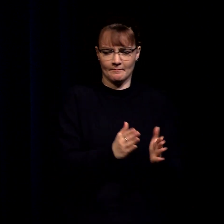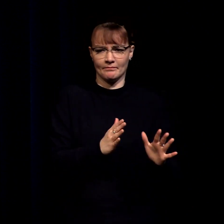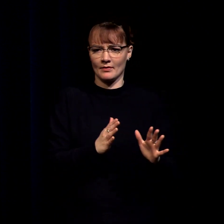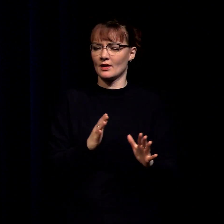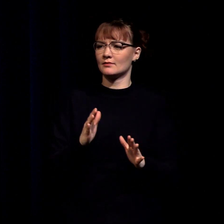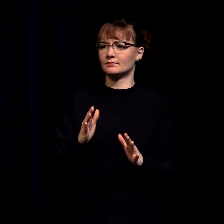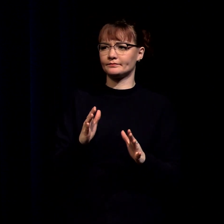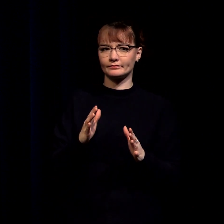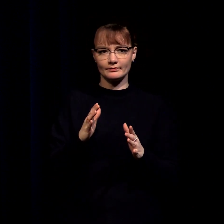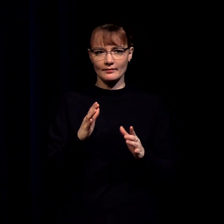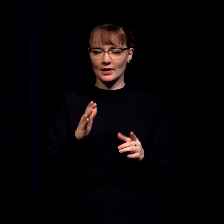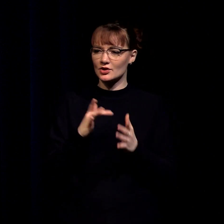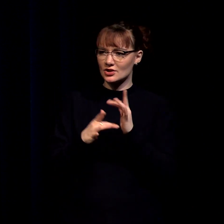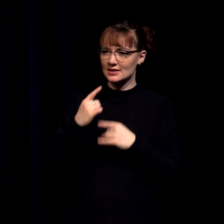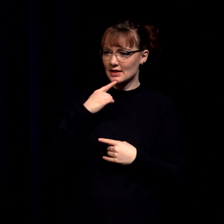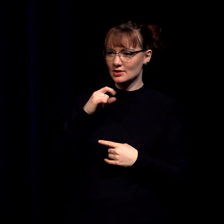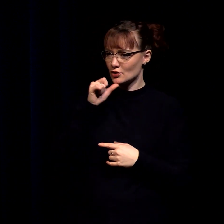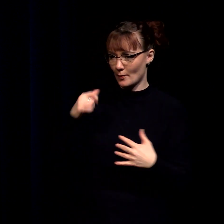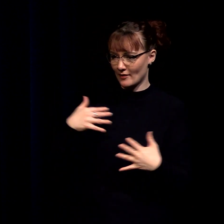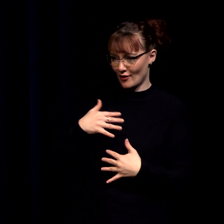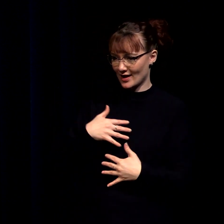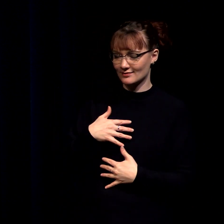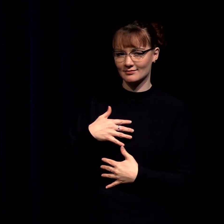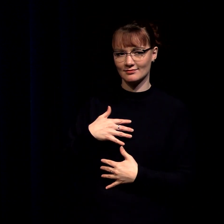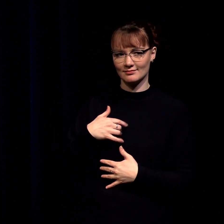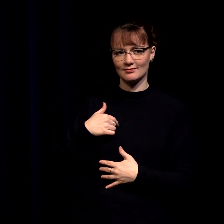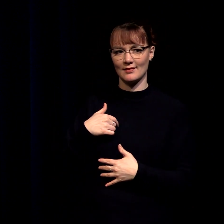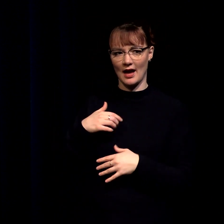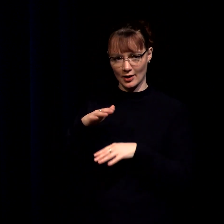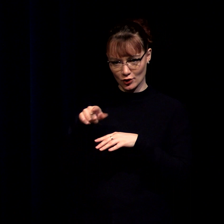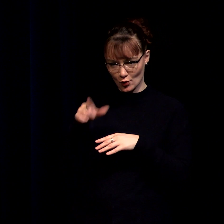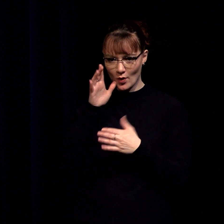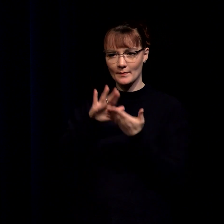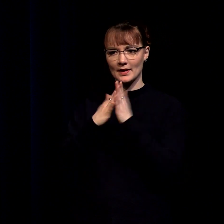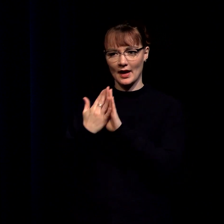men. I'm calling you to put you on mission. And in this moment,